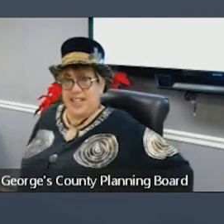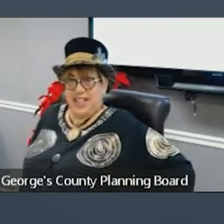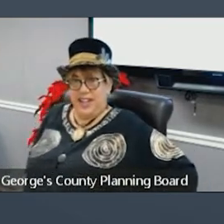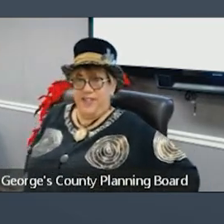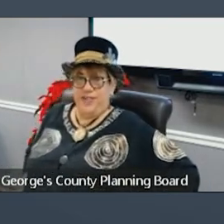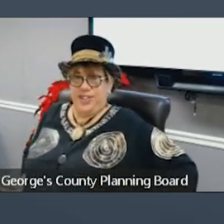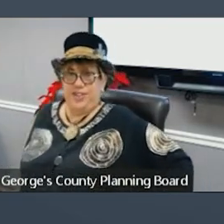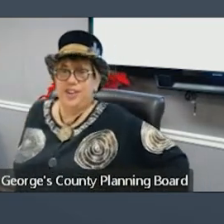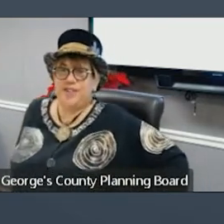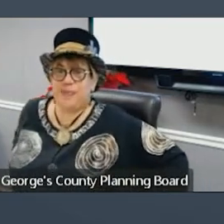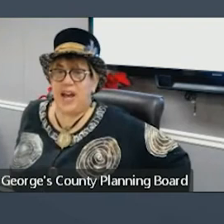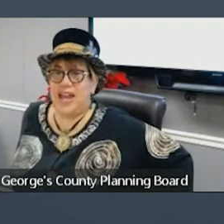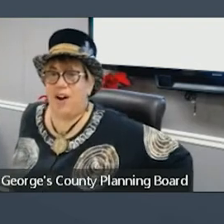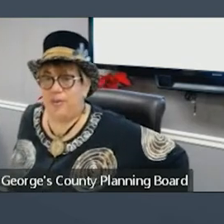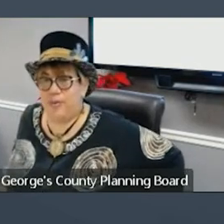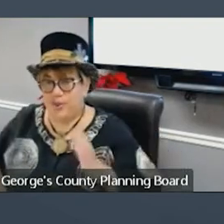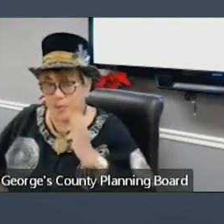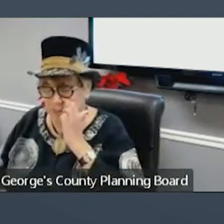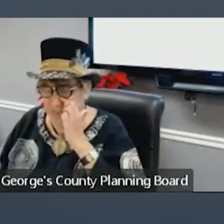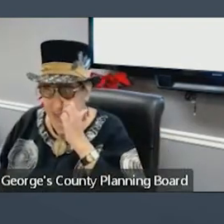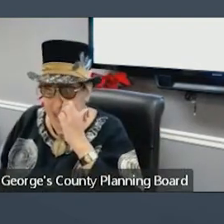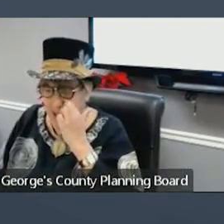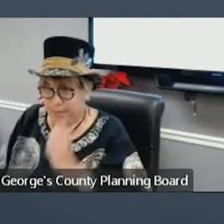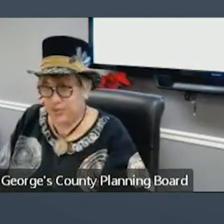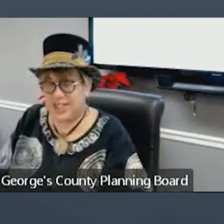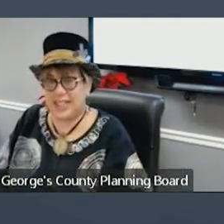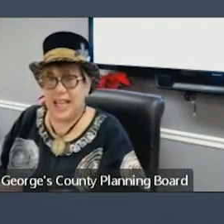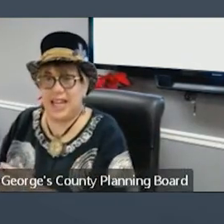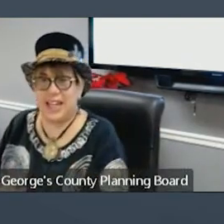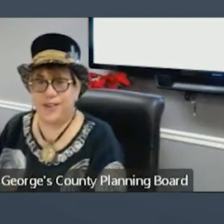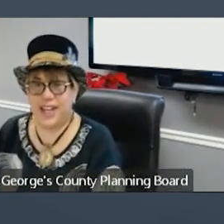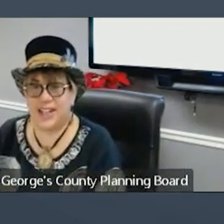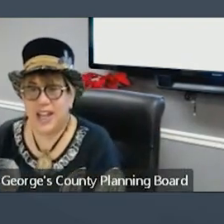if you need to respond now or do we address this at a later date?